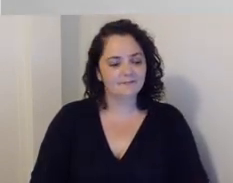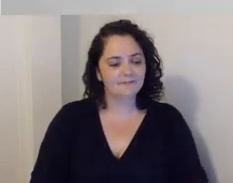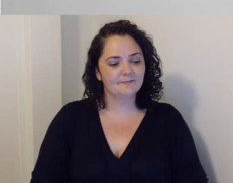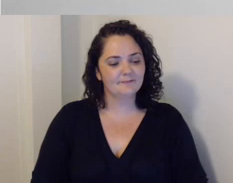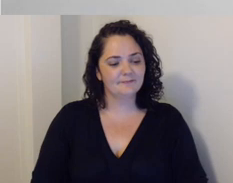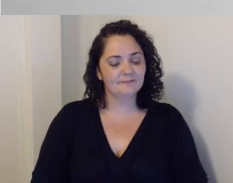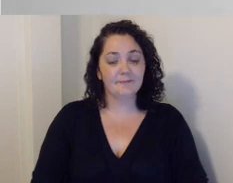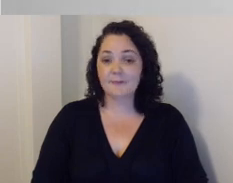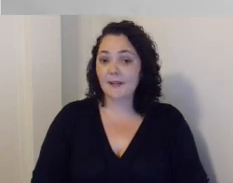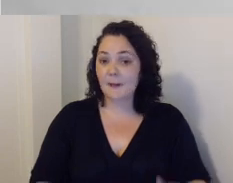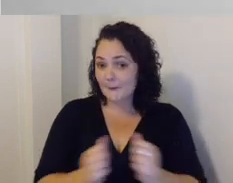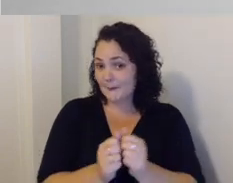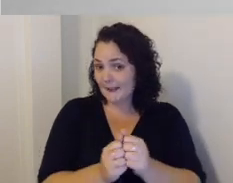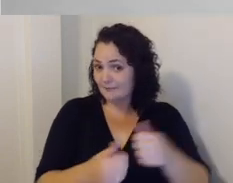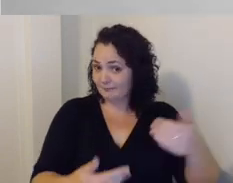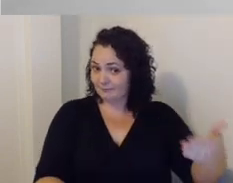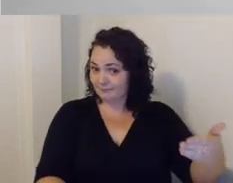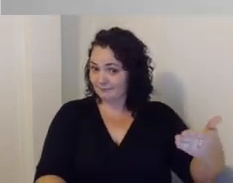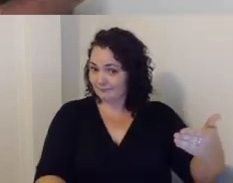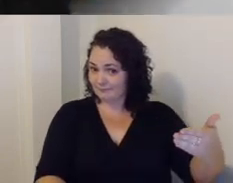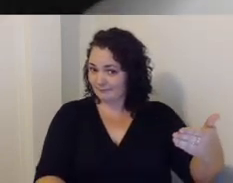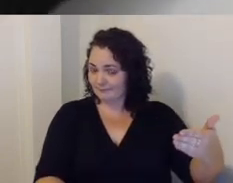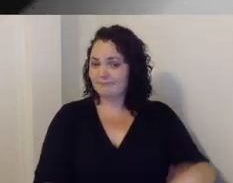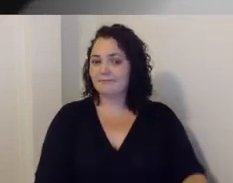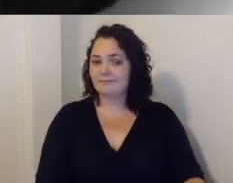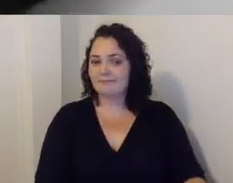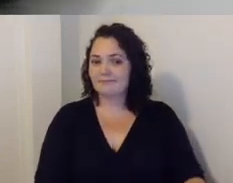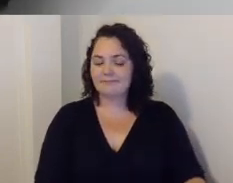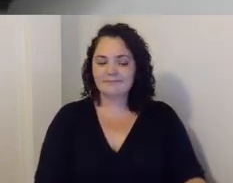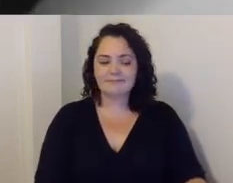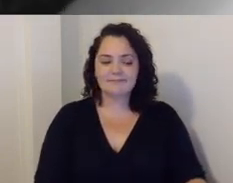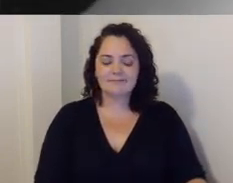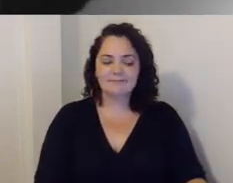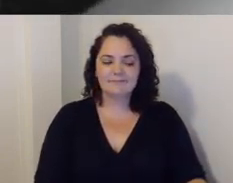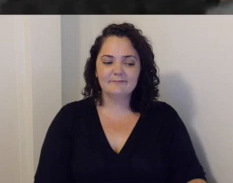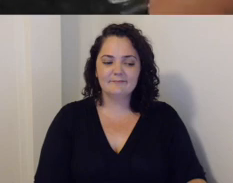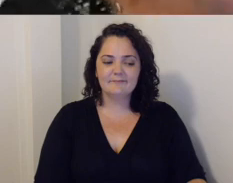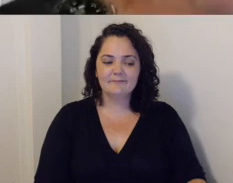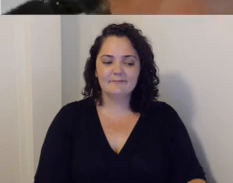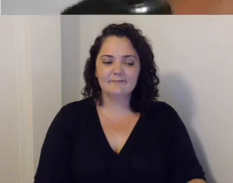alright and I've got a fresh sheet of paper now and now what i'm going to do is I'm going